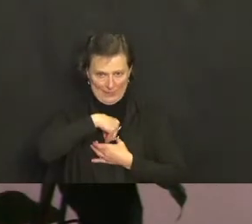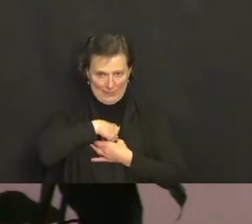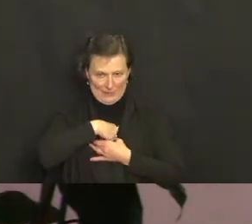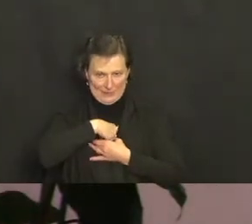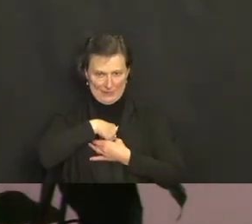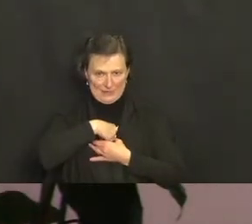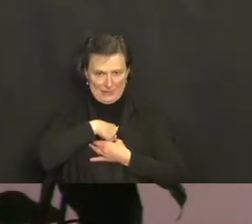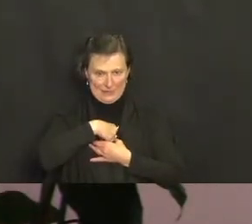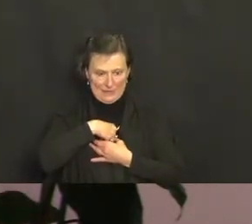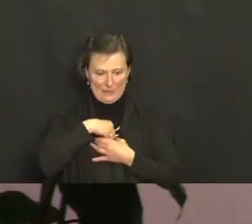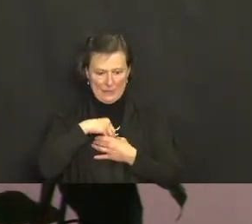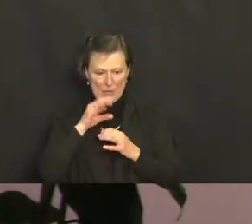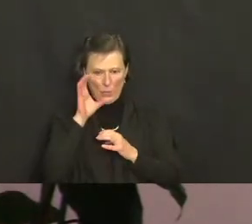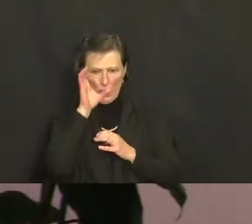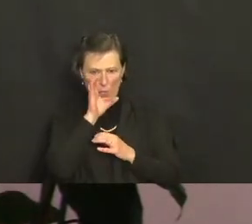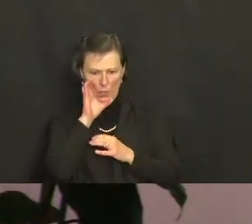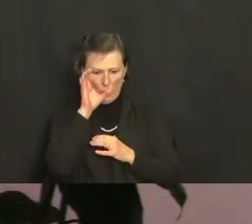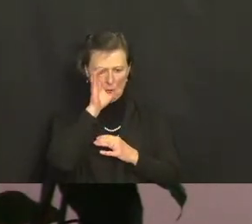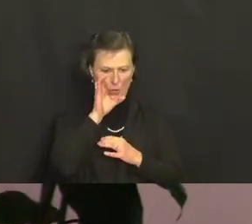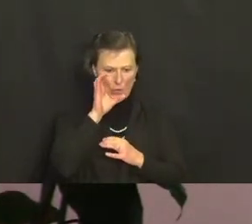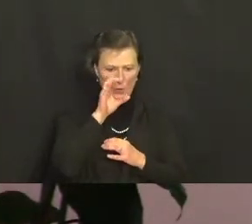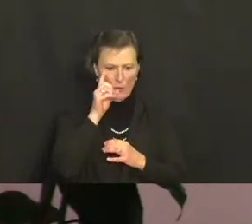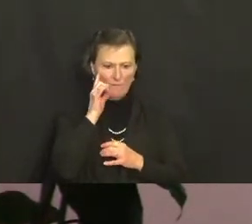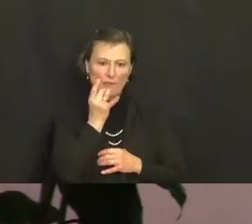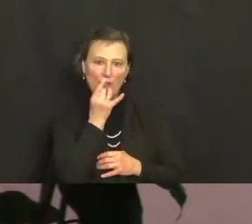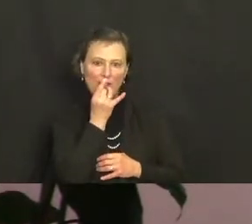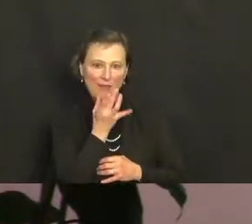And look for the light.